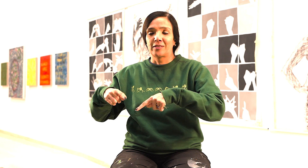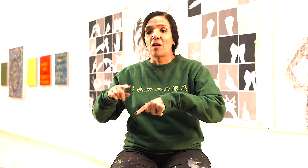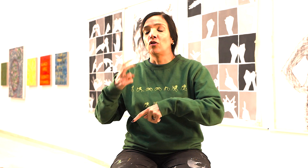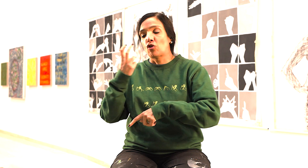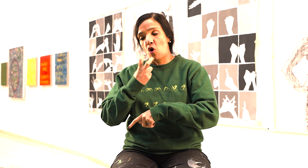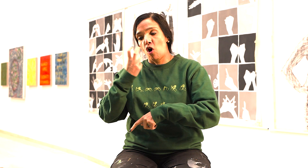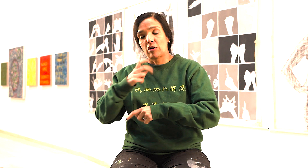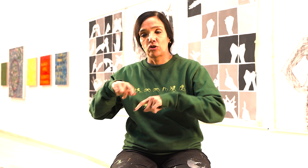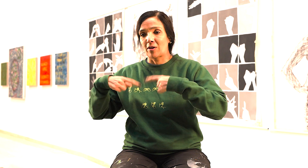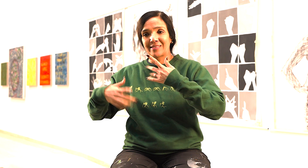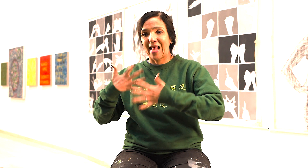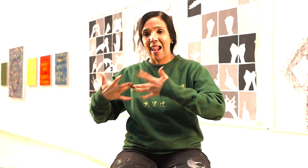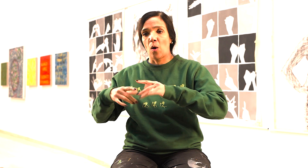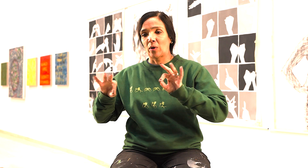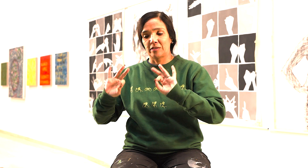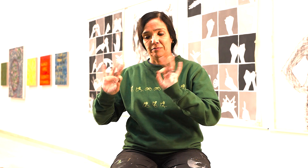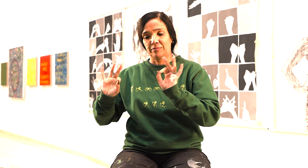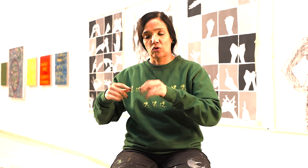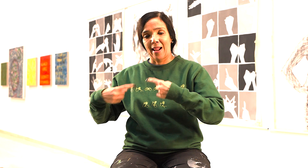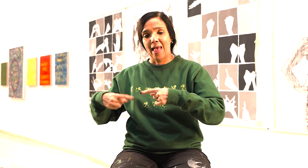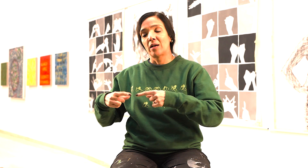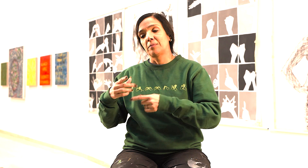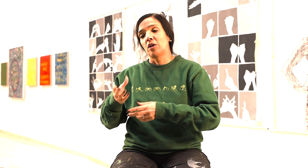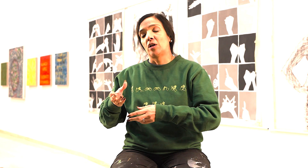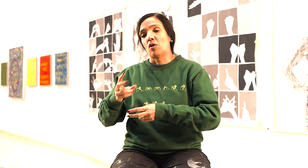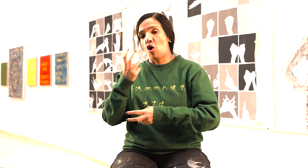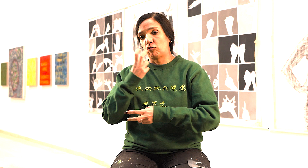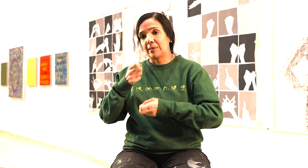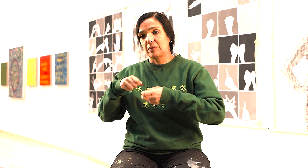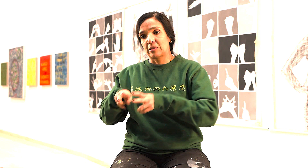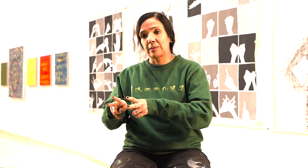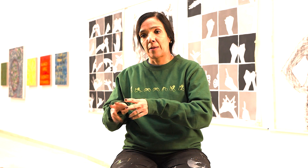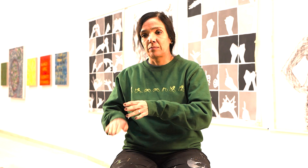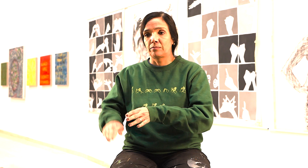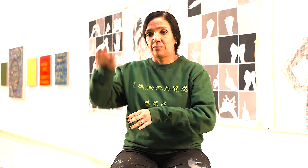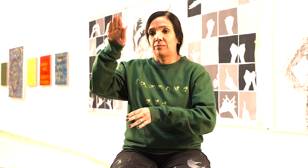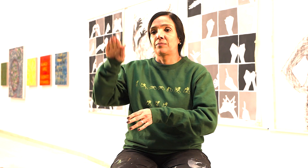We weren't allowed to use sign language. We had to be oral. It was a oral system, and that's what I grew up with.